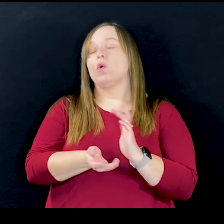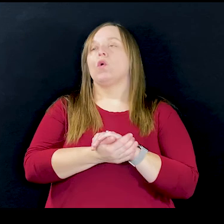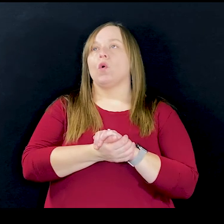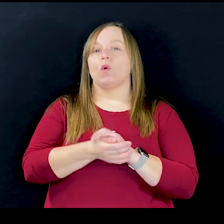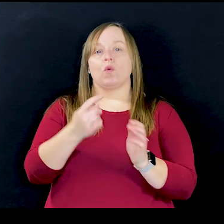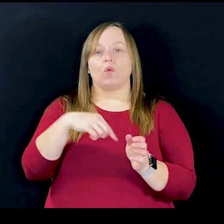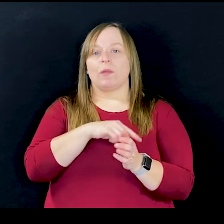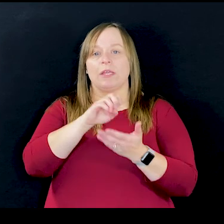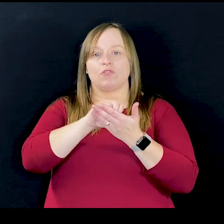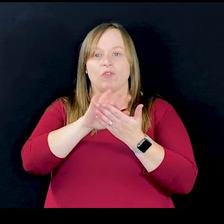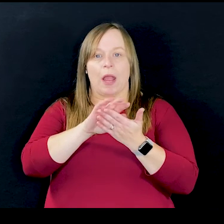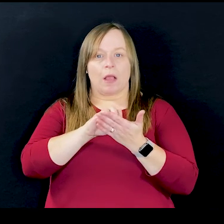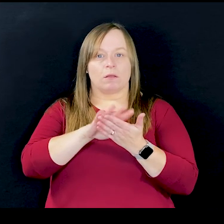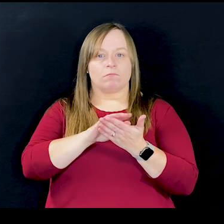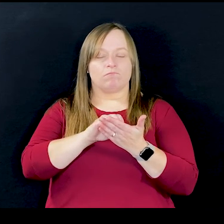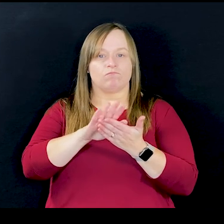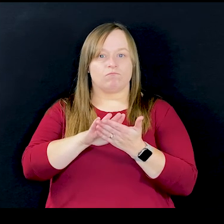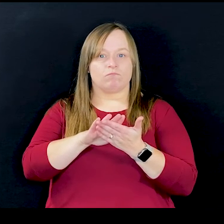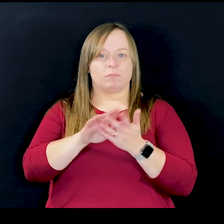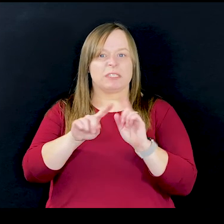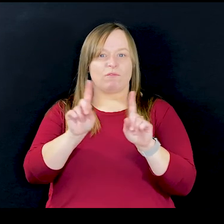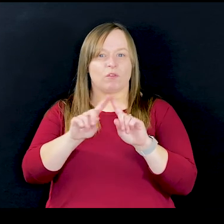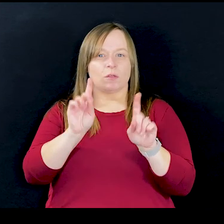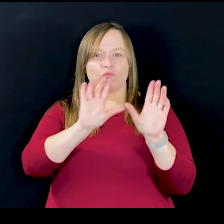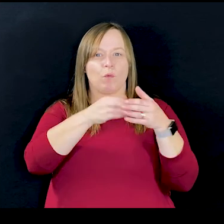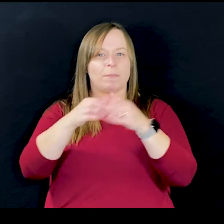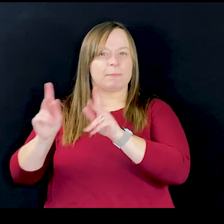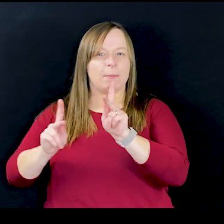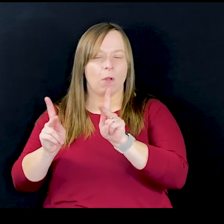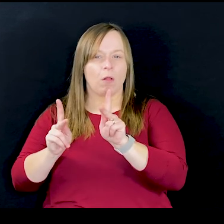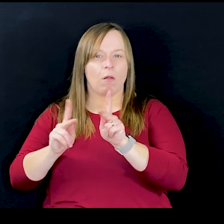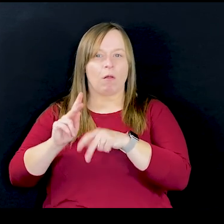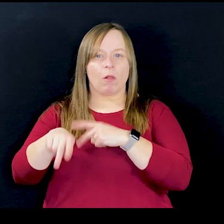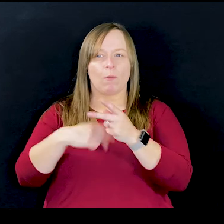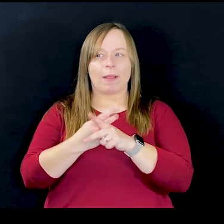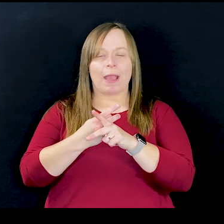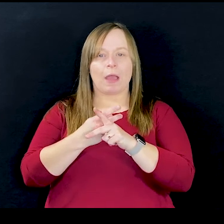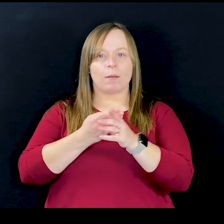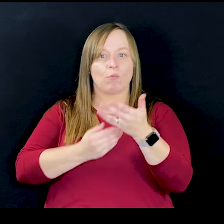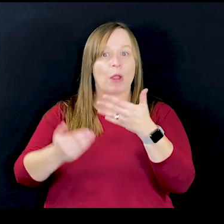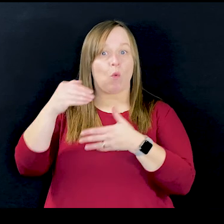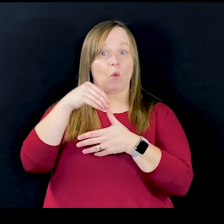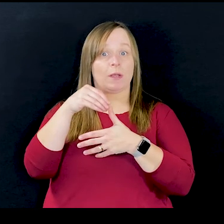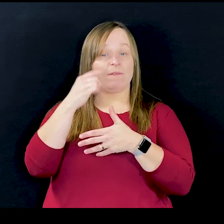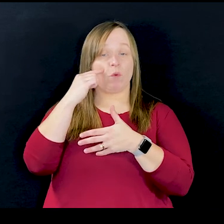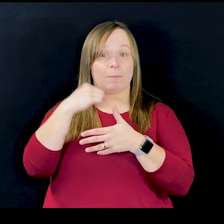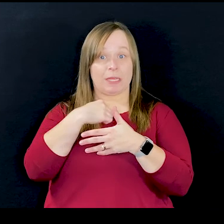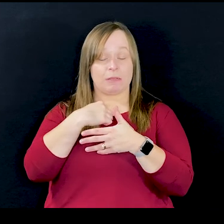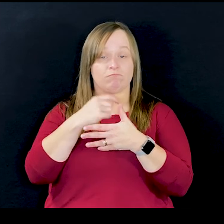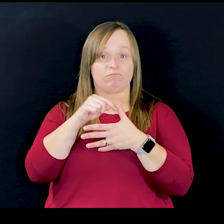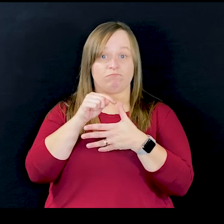And we track demographics. And what has been a priority for me